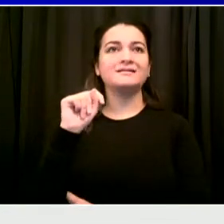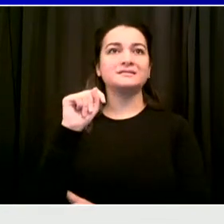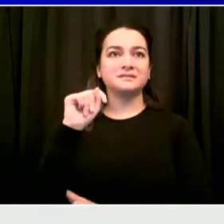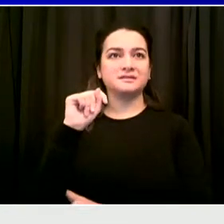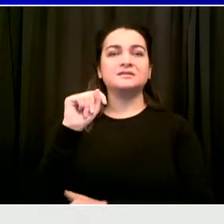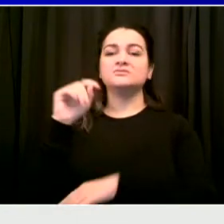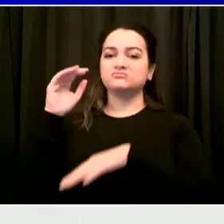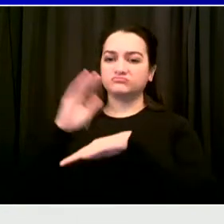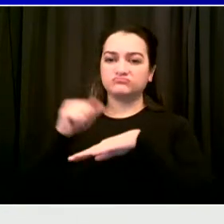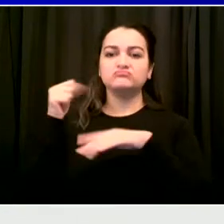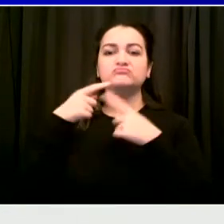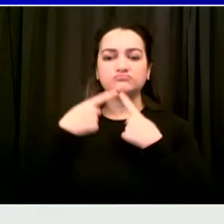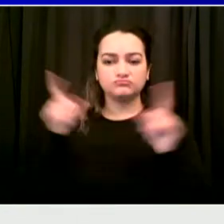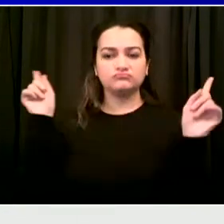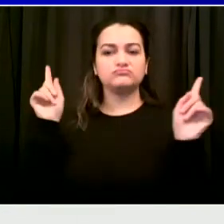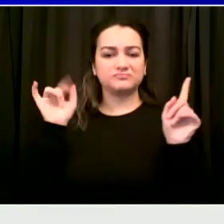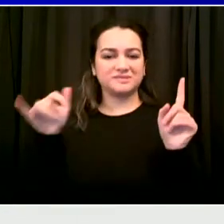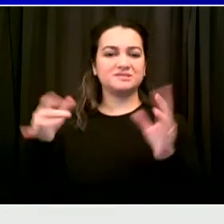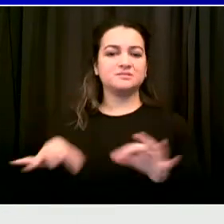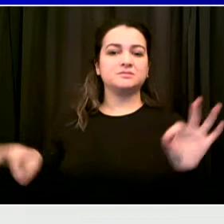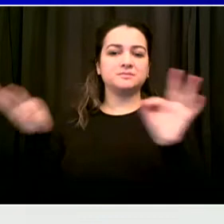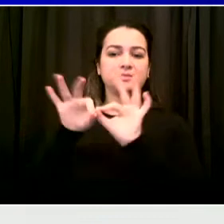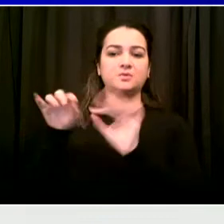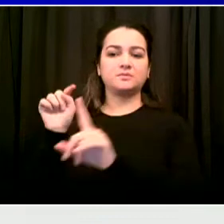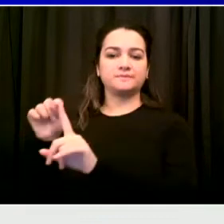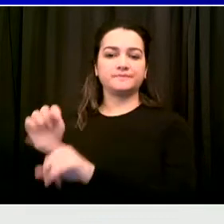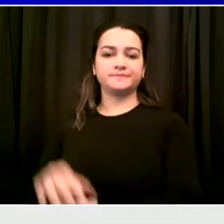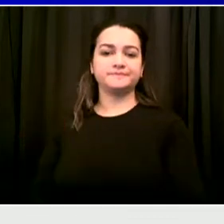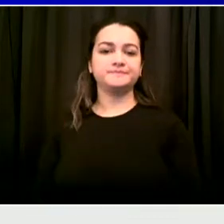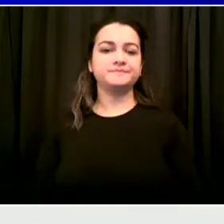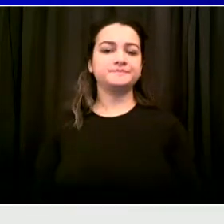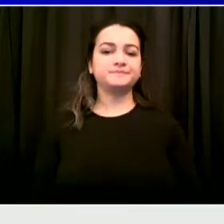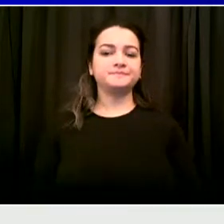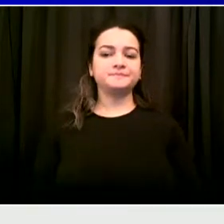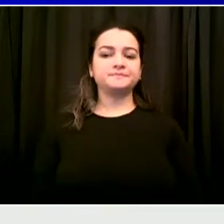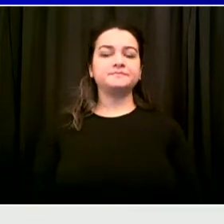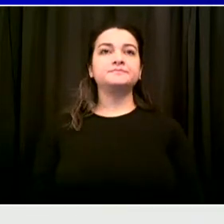PHARMACEUTICAL COMPANIES IN THE